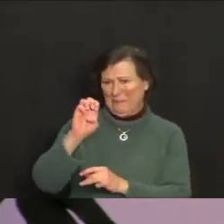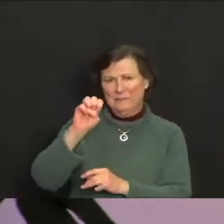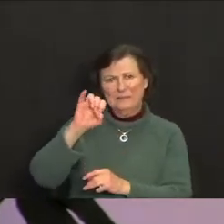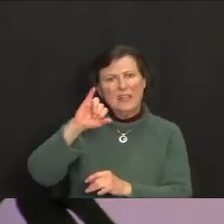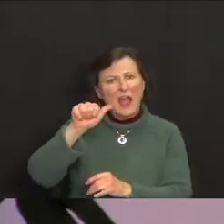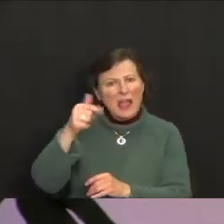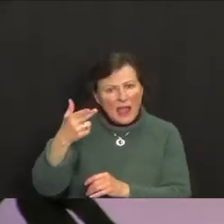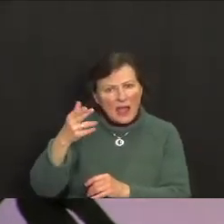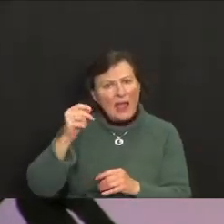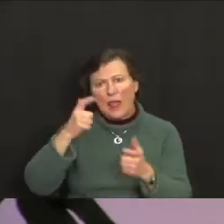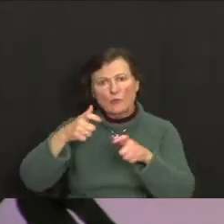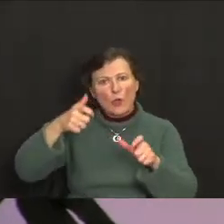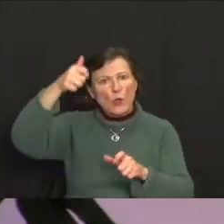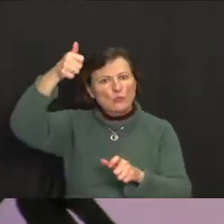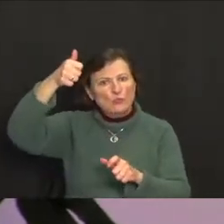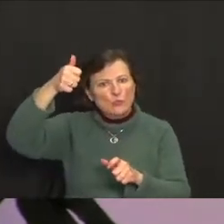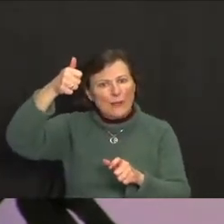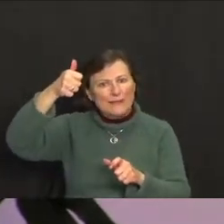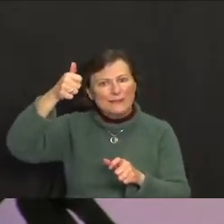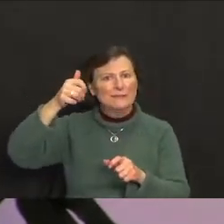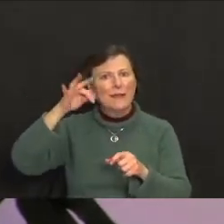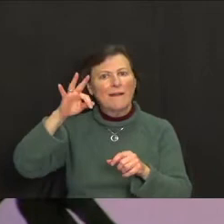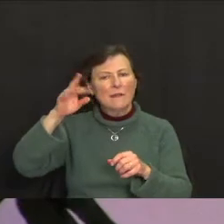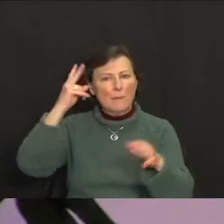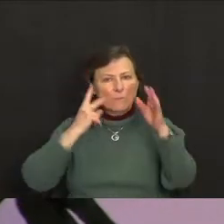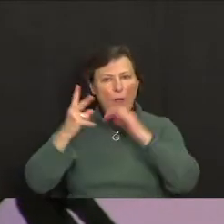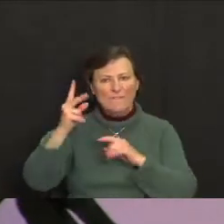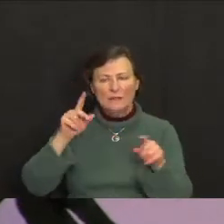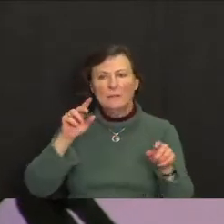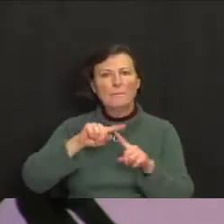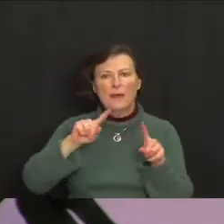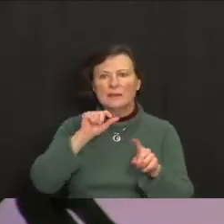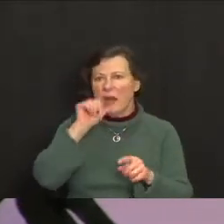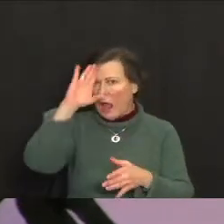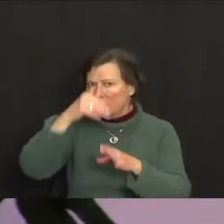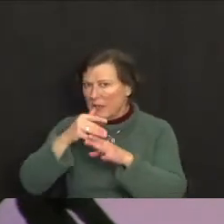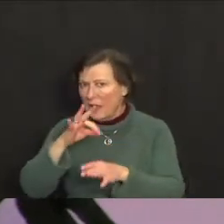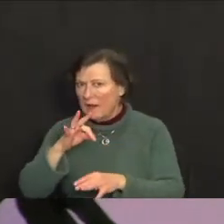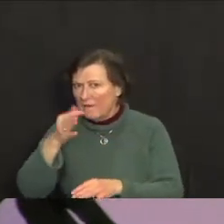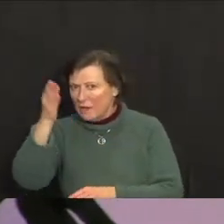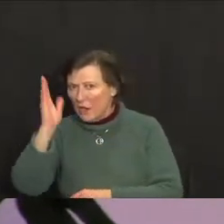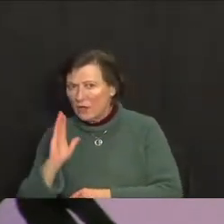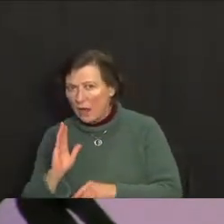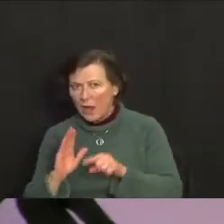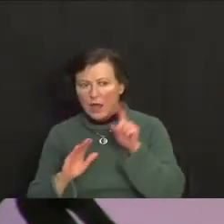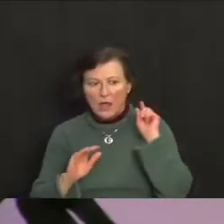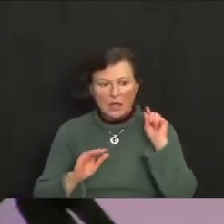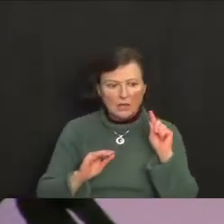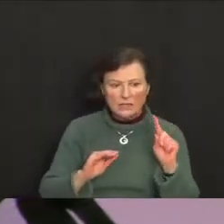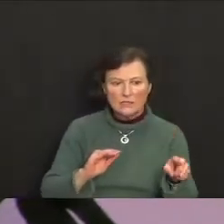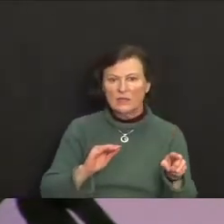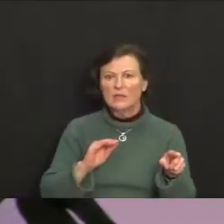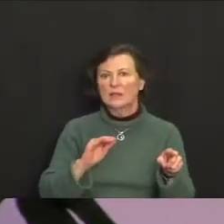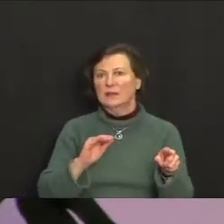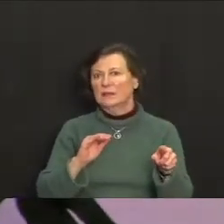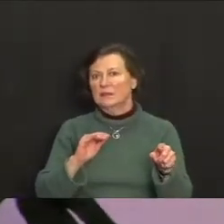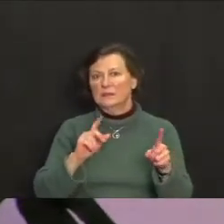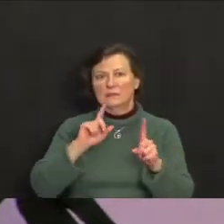prophets but not the Son of God? Mosaic law - with its dietary restrictions, circumcision for males,